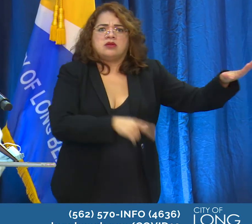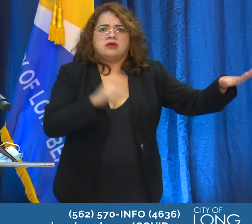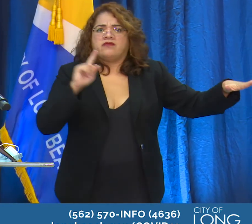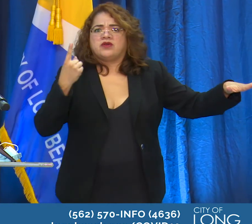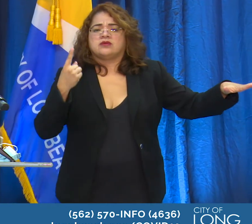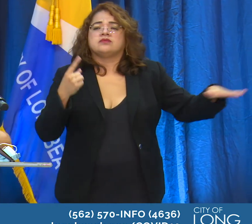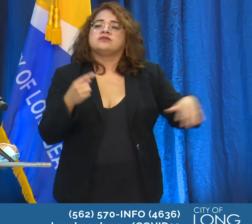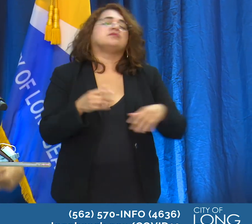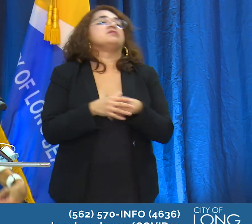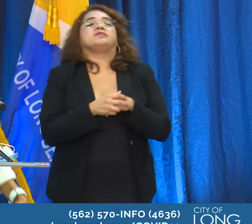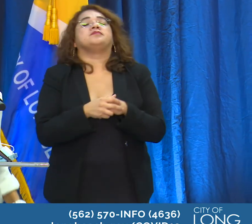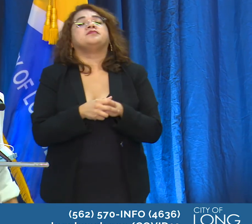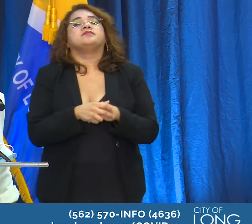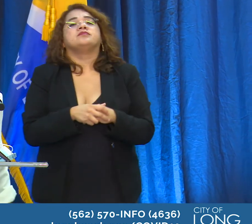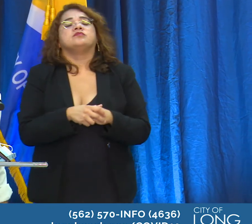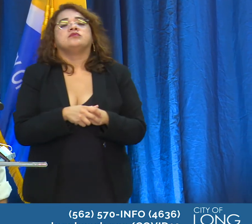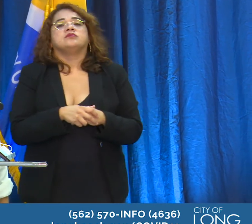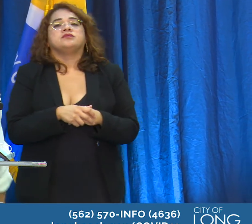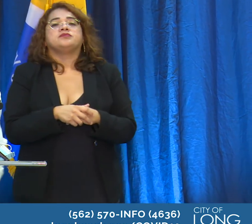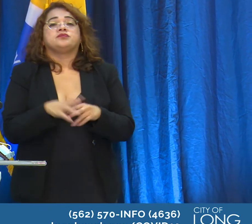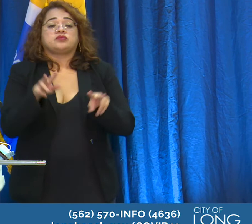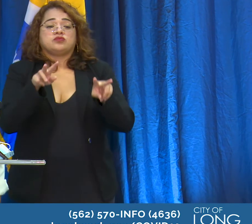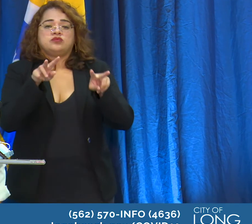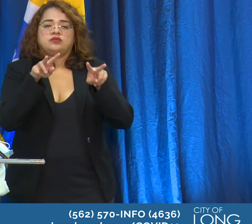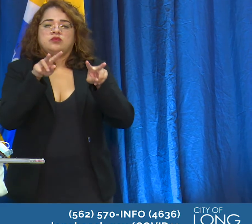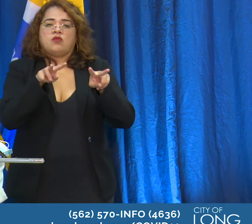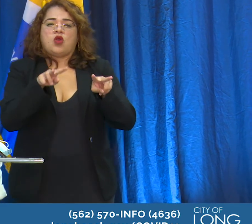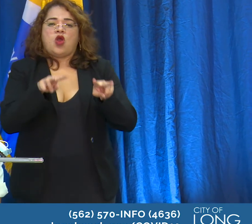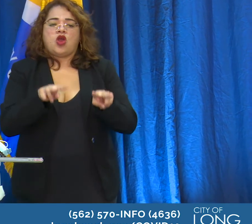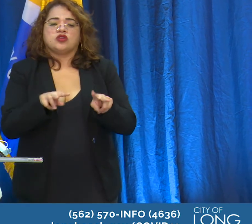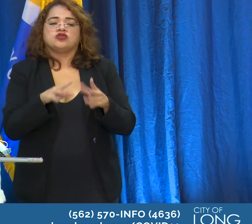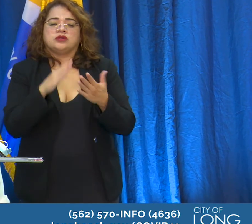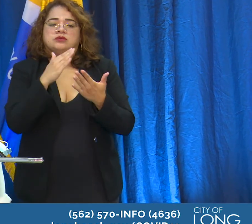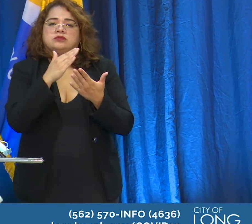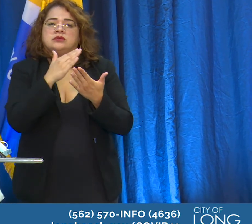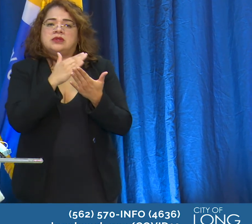So at this time, in terms of the monitoring list, as long as LA County is on